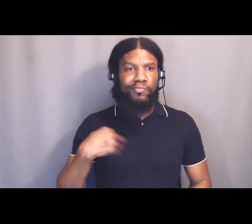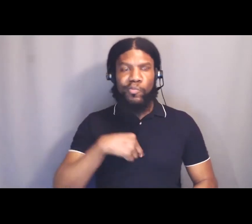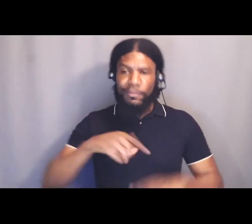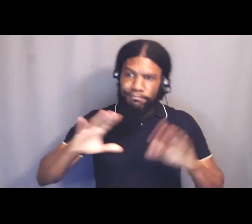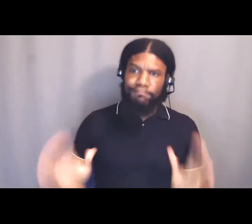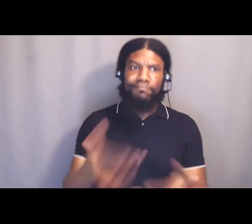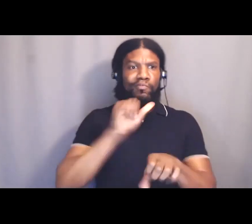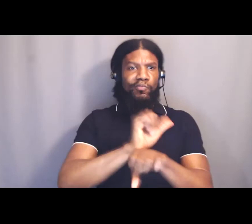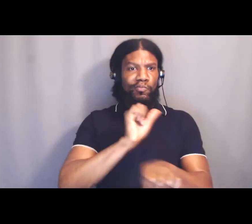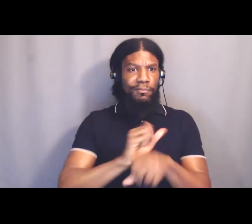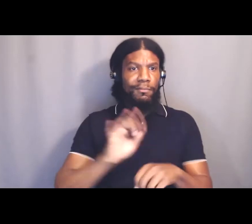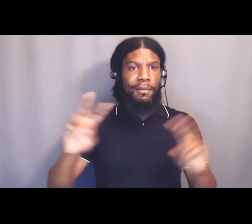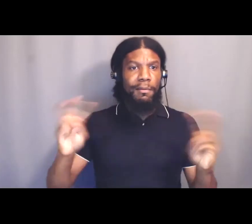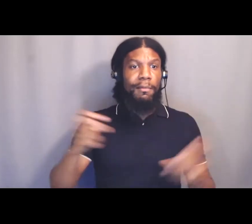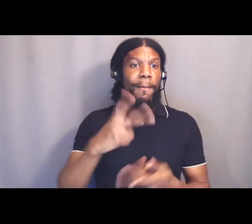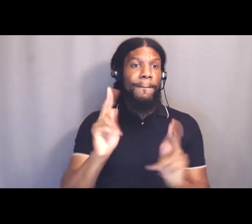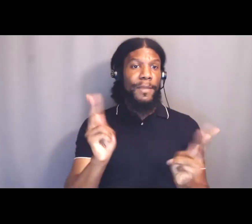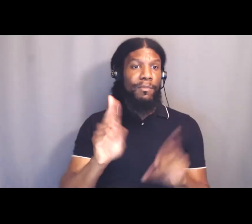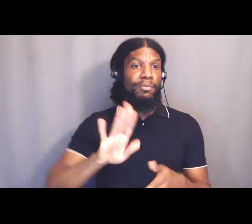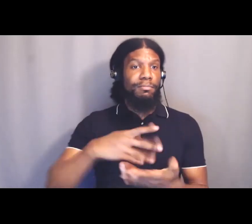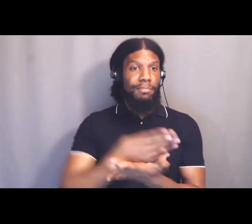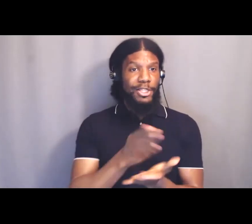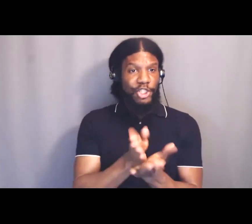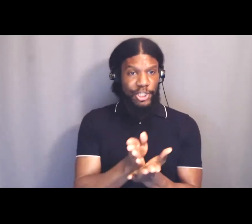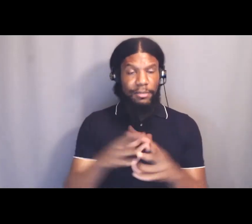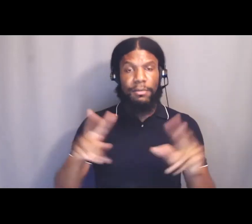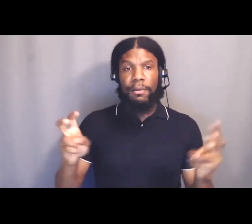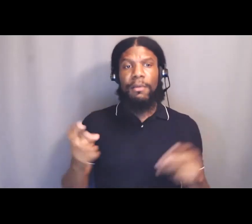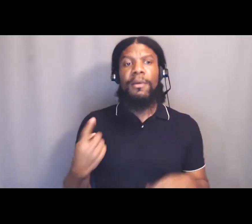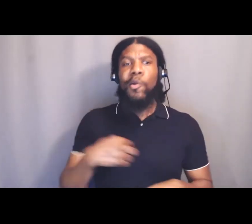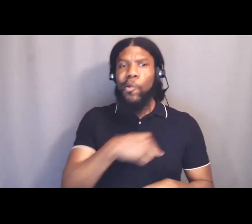We were reminded why we were there in honor of George Floyd